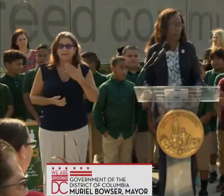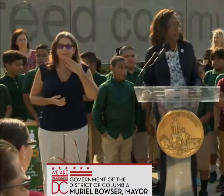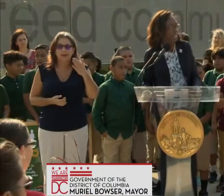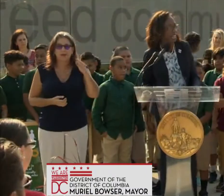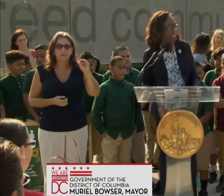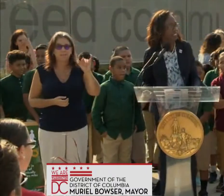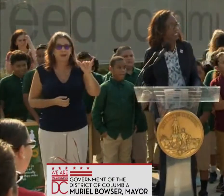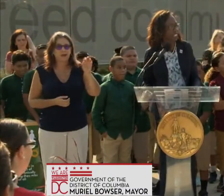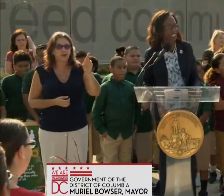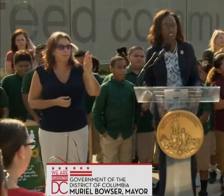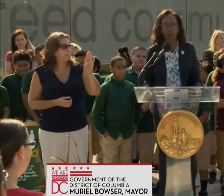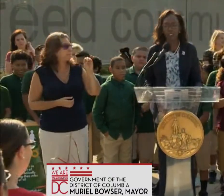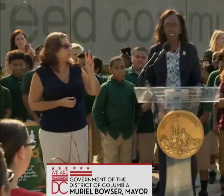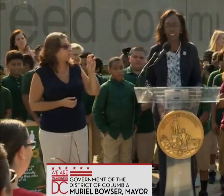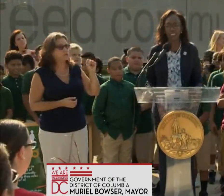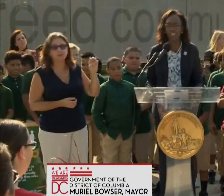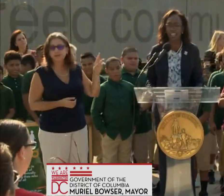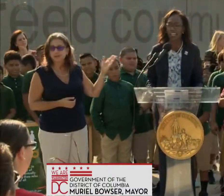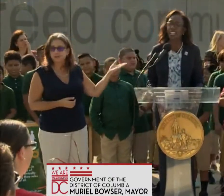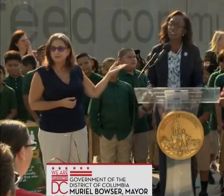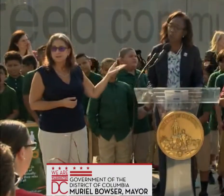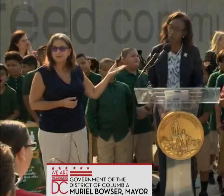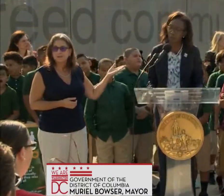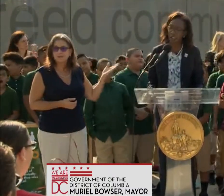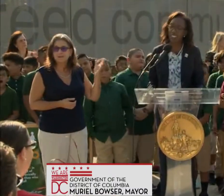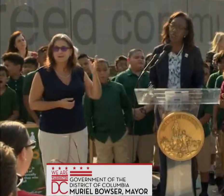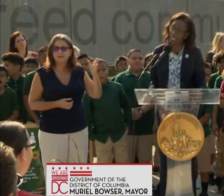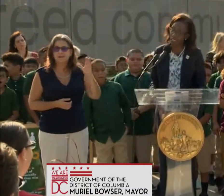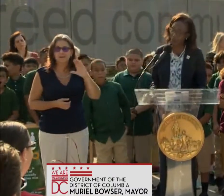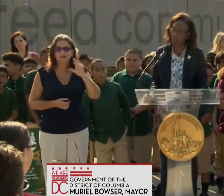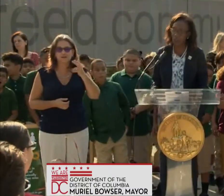mayor now Chancellor Wilson councilmember Grosso councilmember